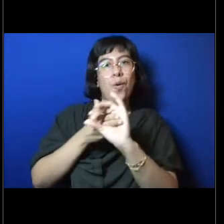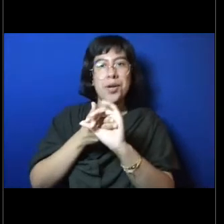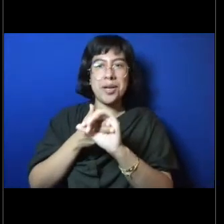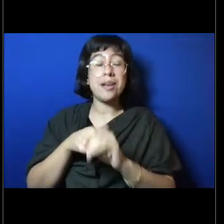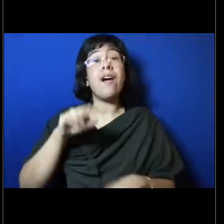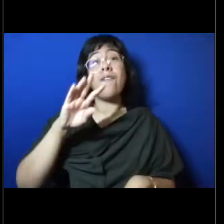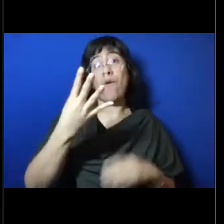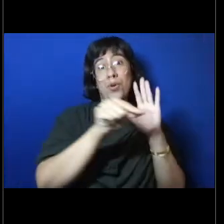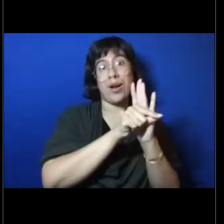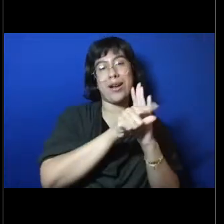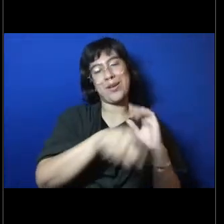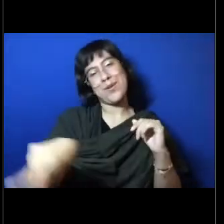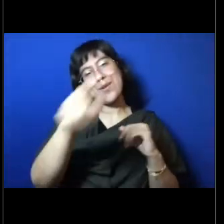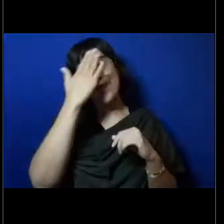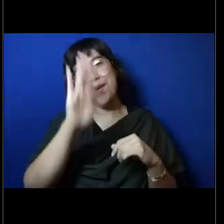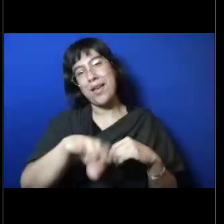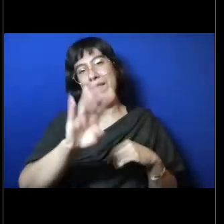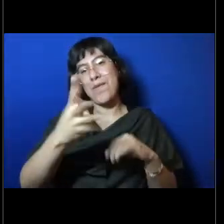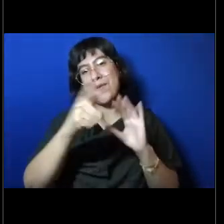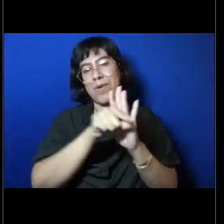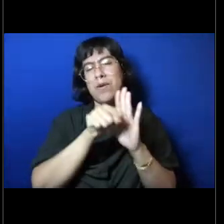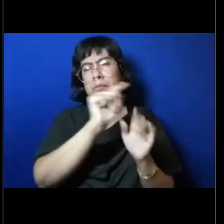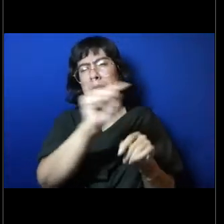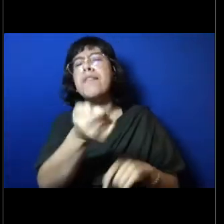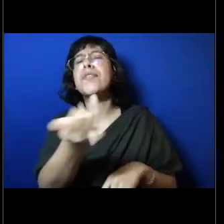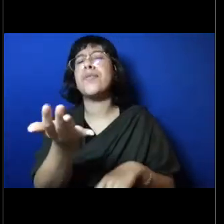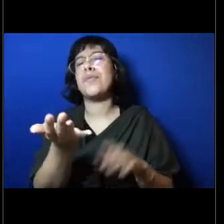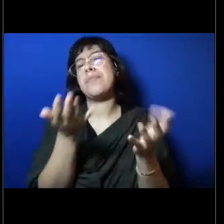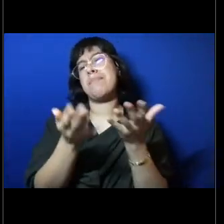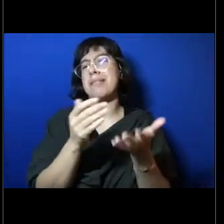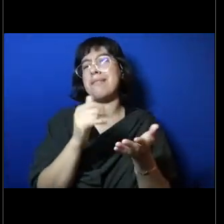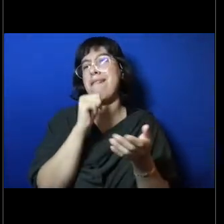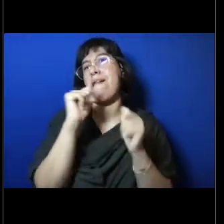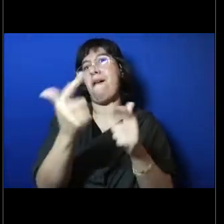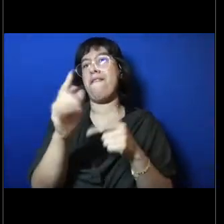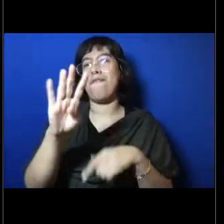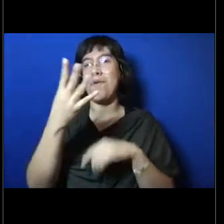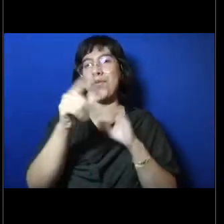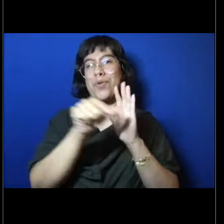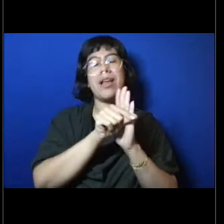like all of you or some of you, and to being a marine biologist in California.